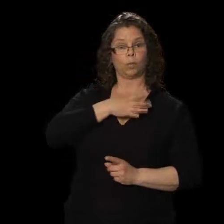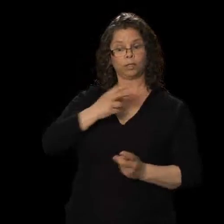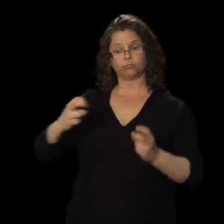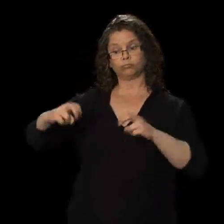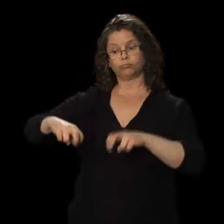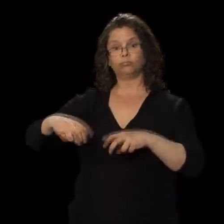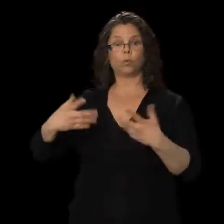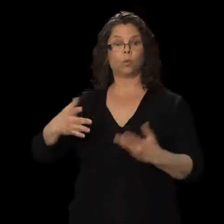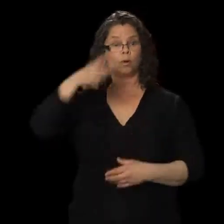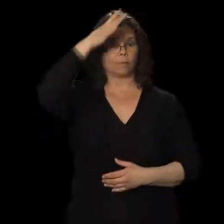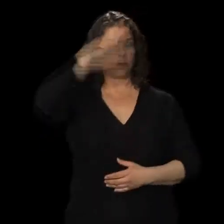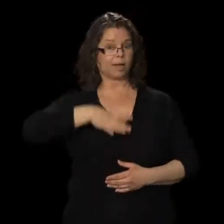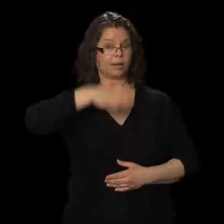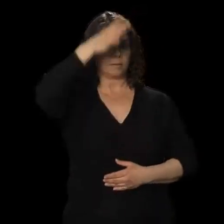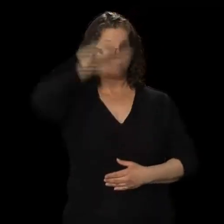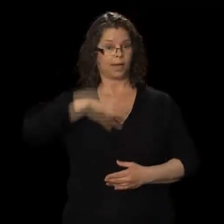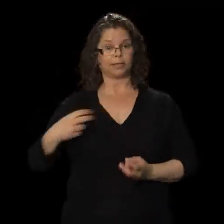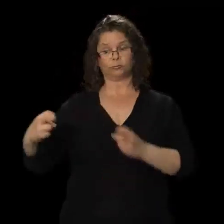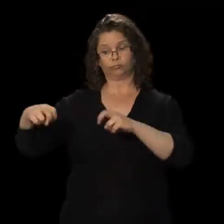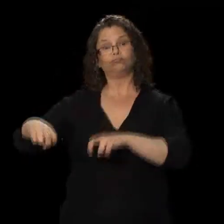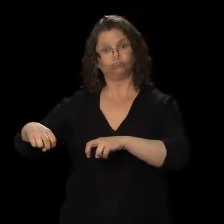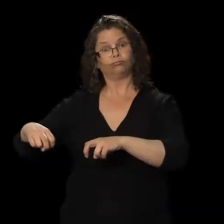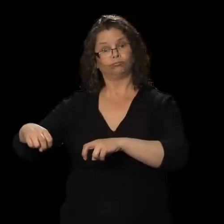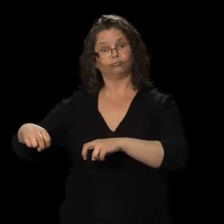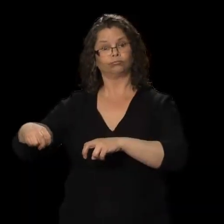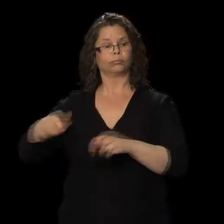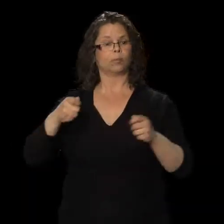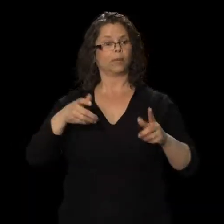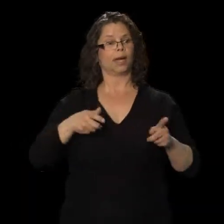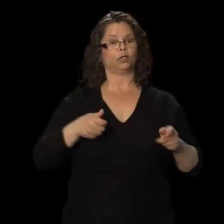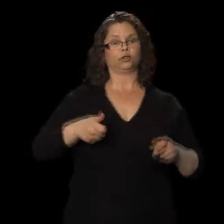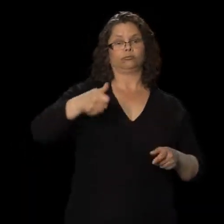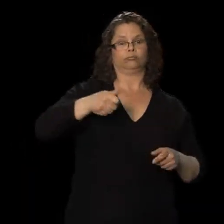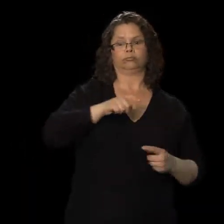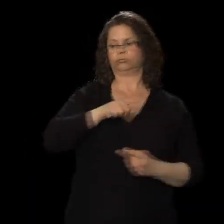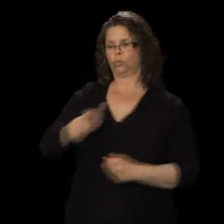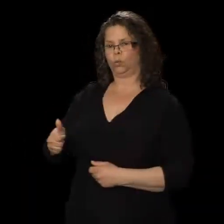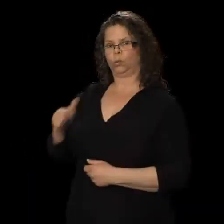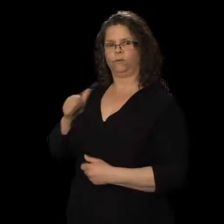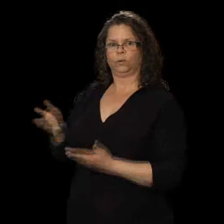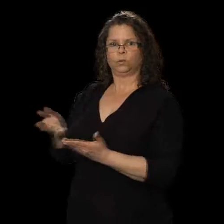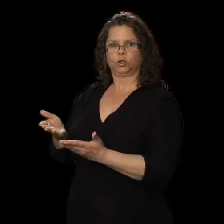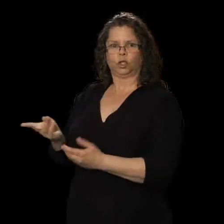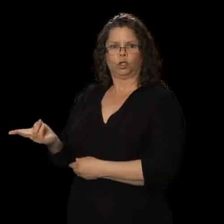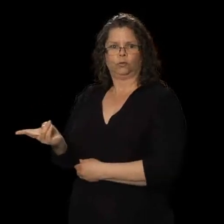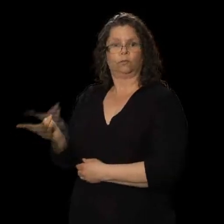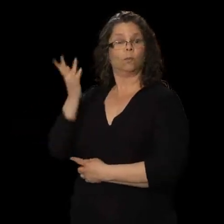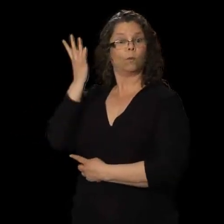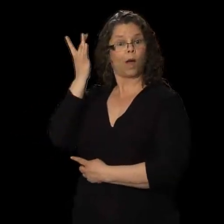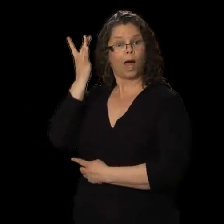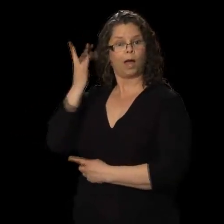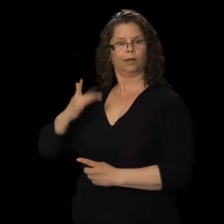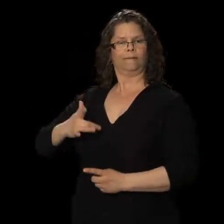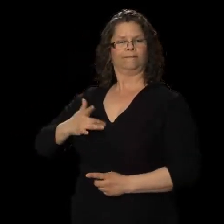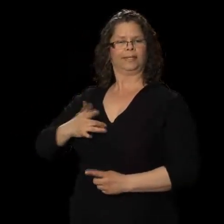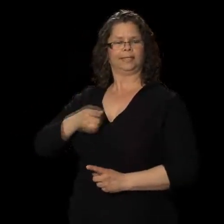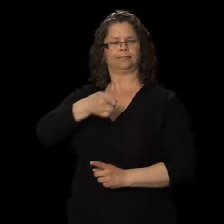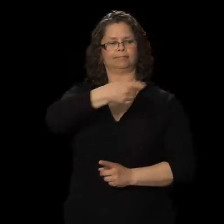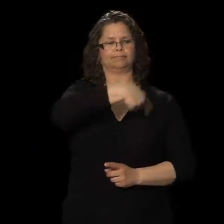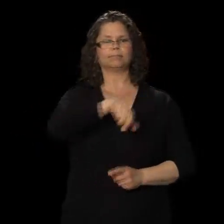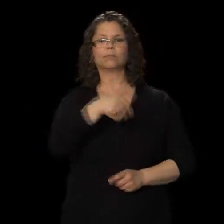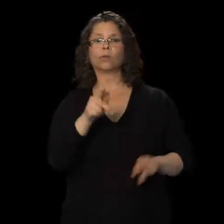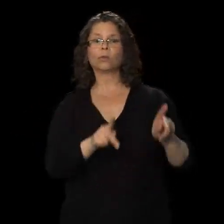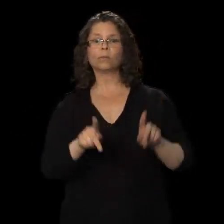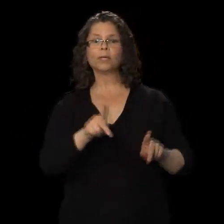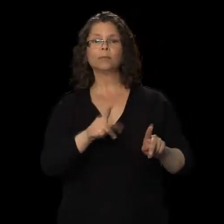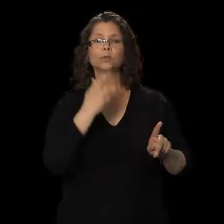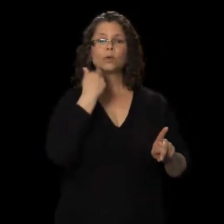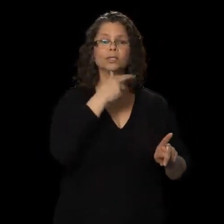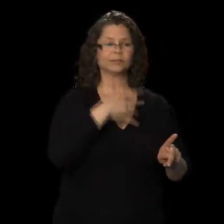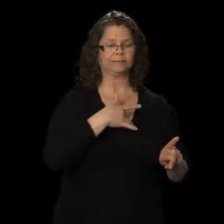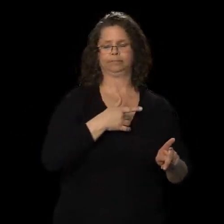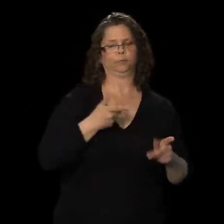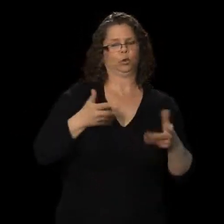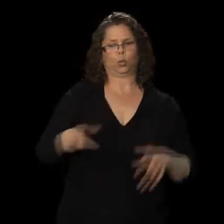because the manager thinks its other customers will not want them there.